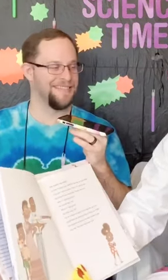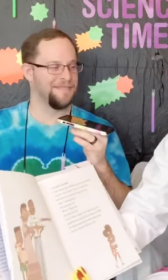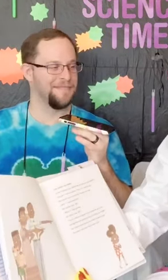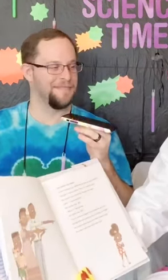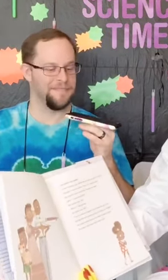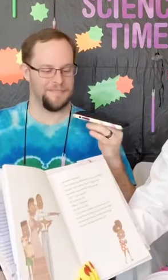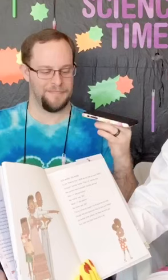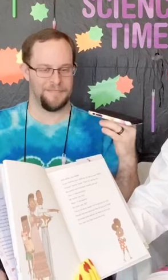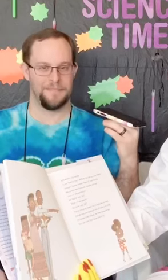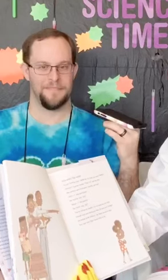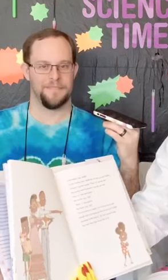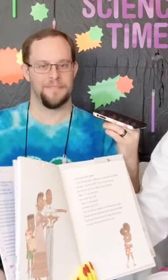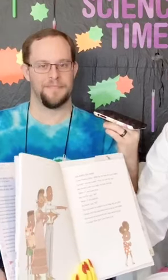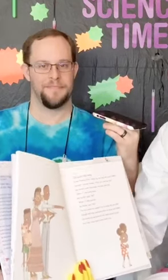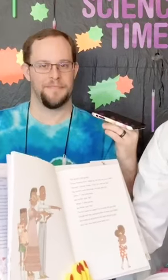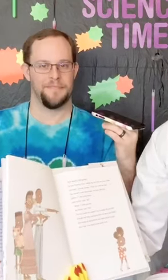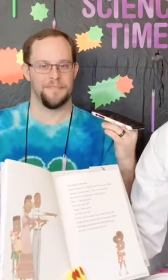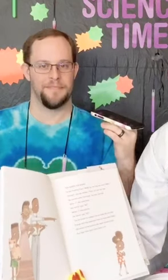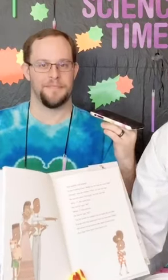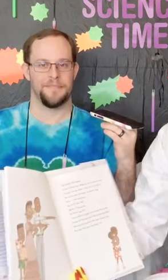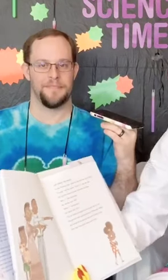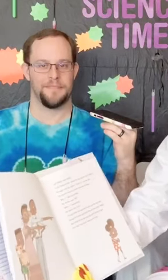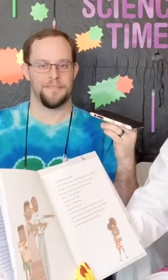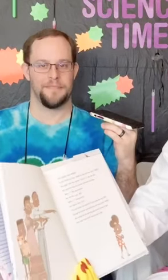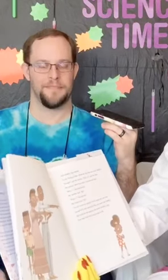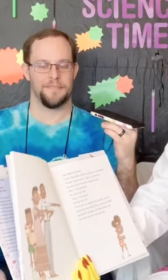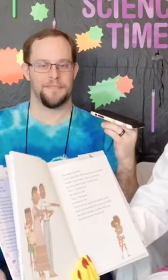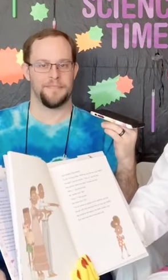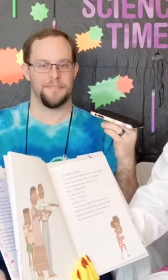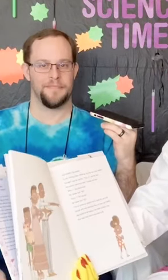"Enough!" said her mother. "That's it!" said her dad.